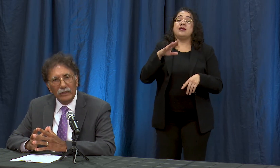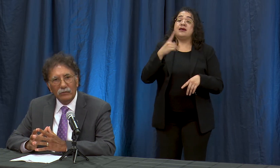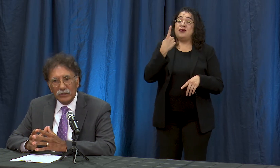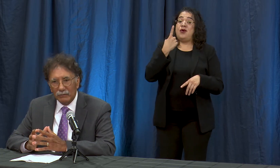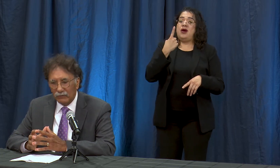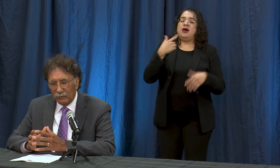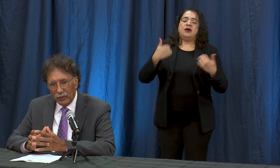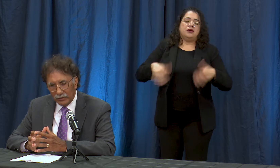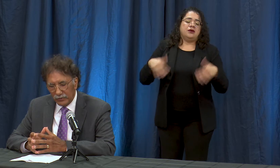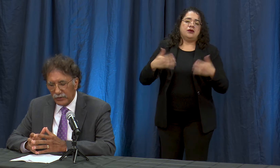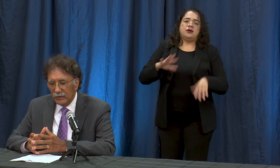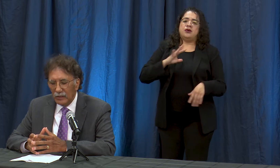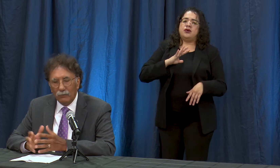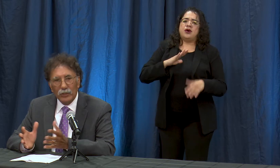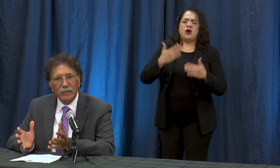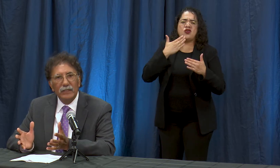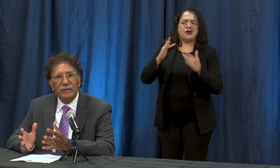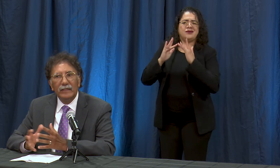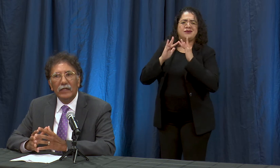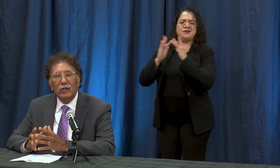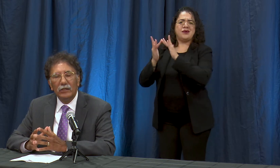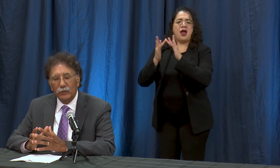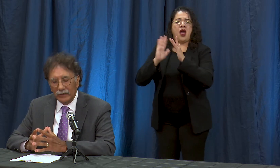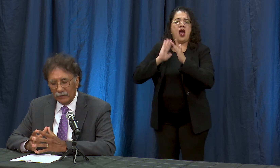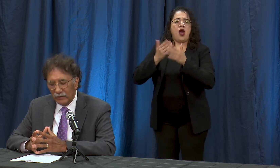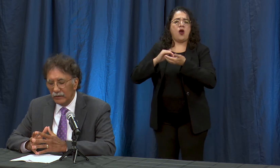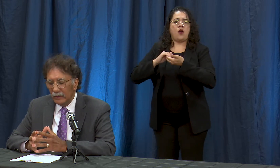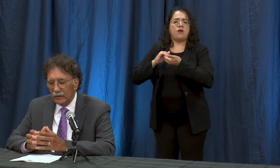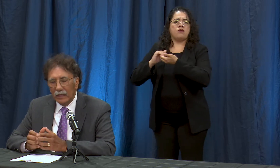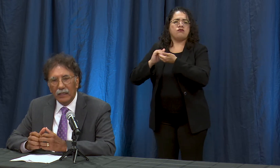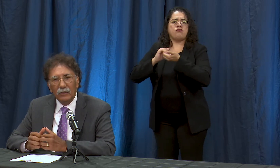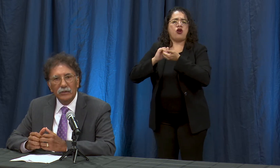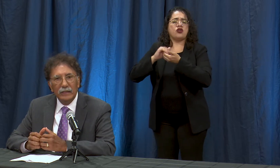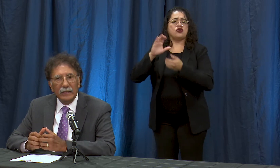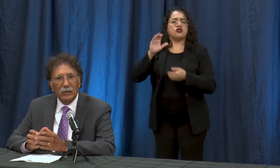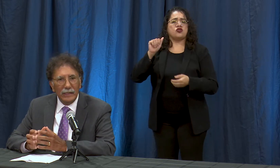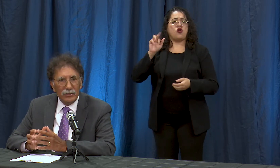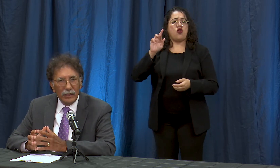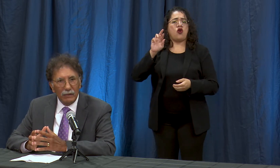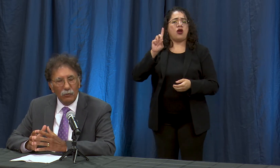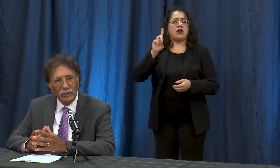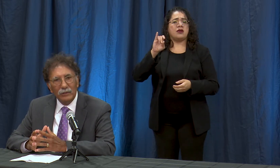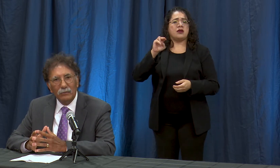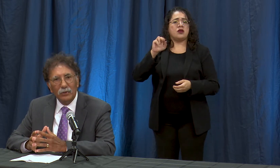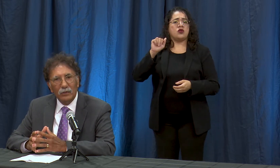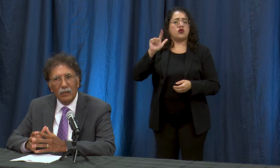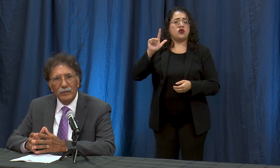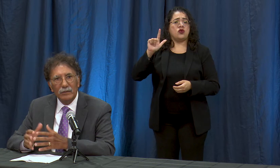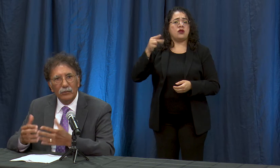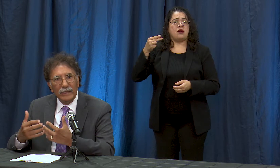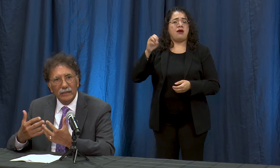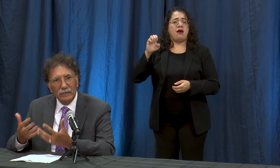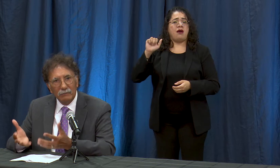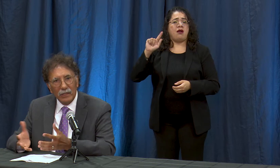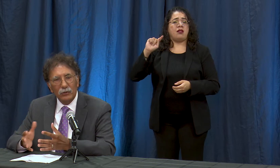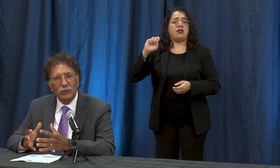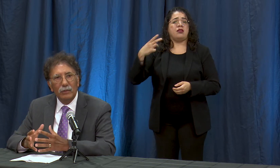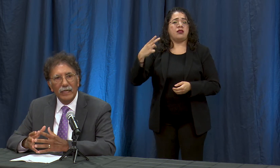with some of our partners more specifically Cardinal health who's done a great job working with the Port of Long Beach of bringing in medical supplies